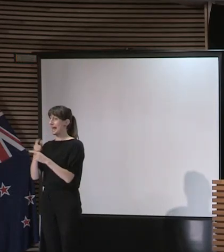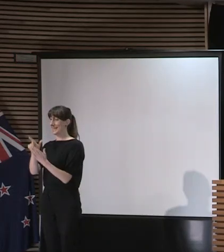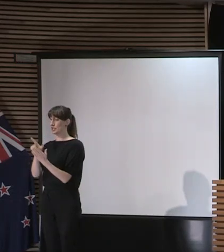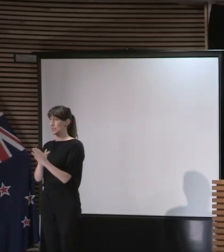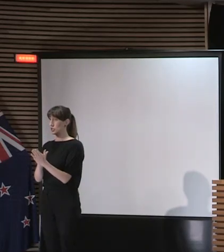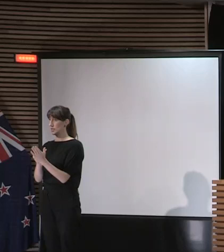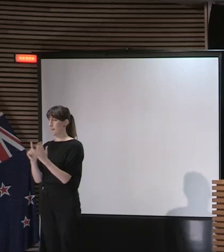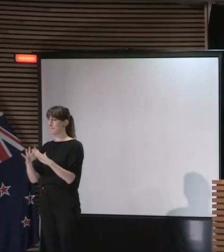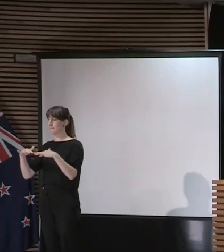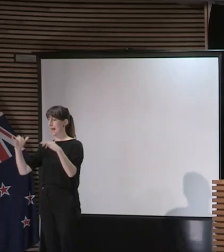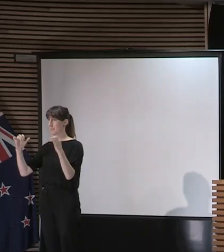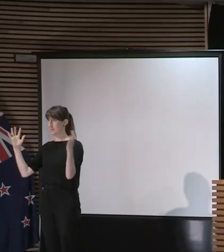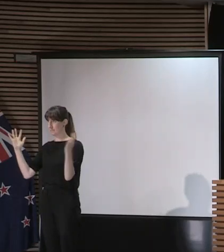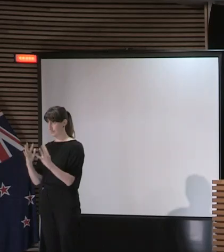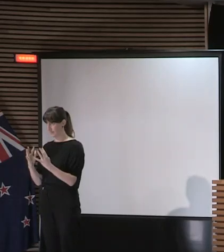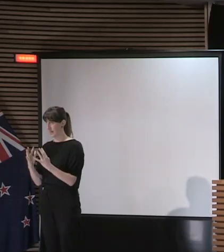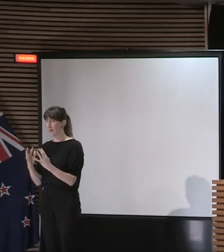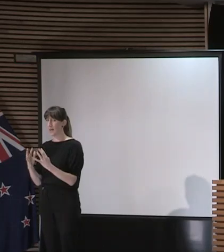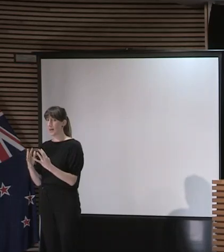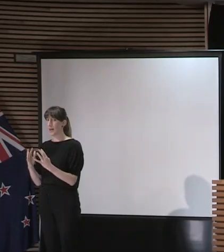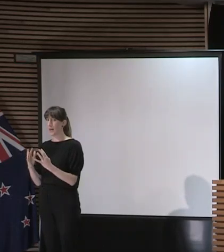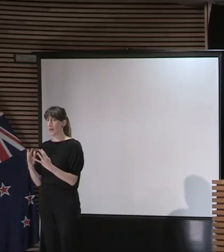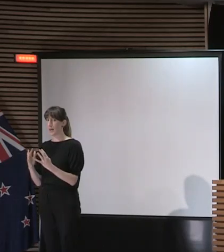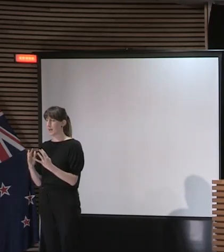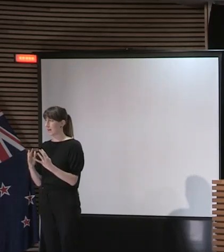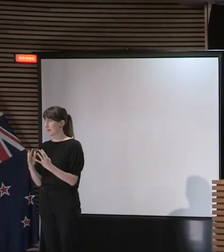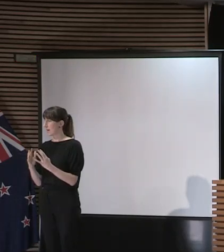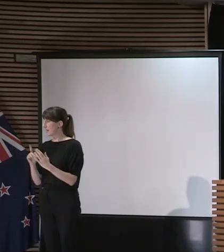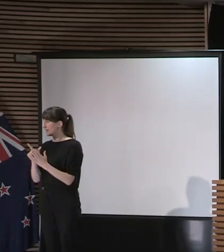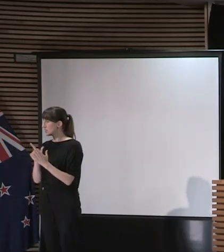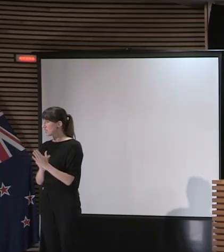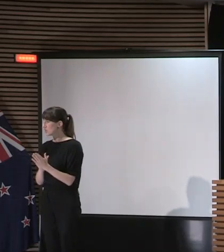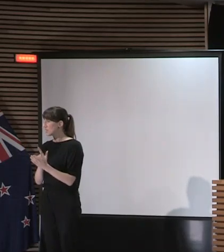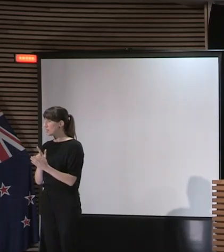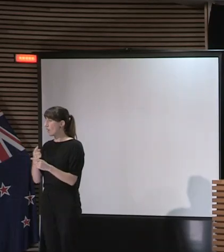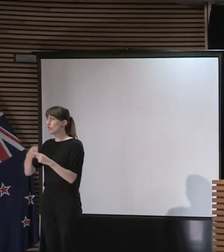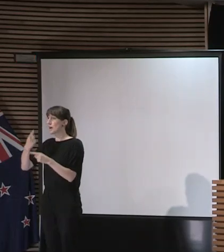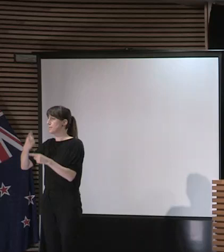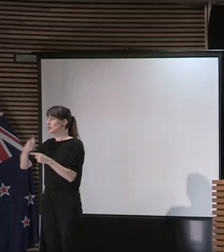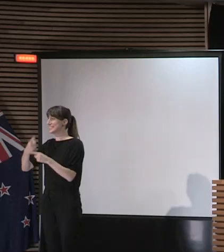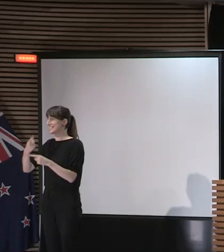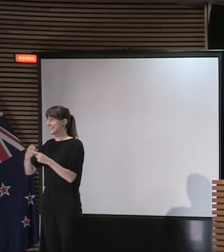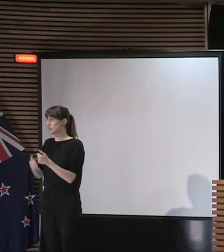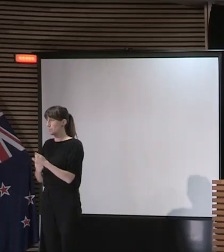to do that. But now that things are being considered - It was not